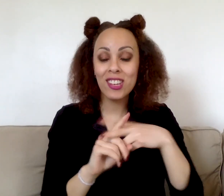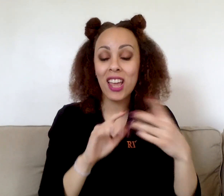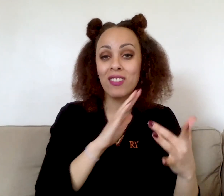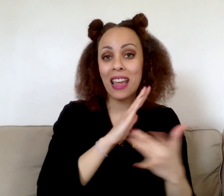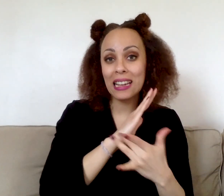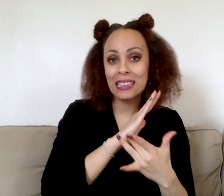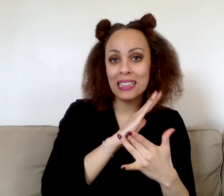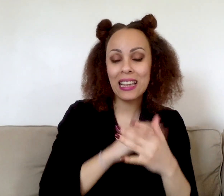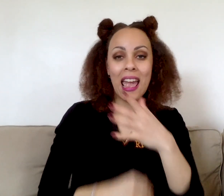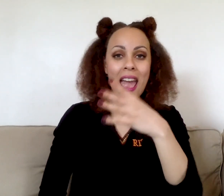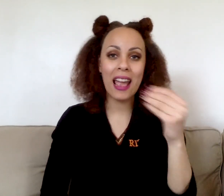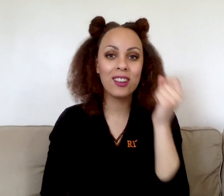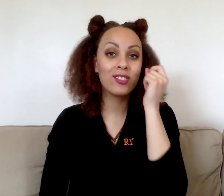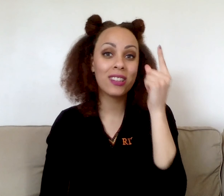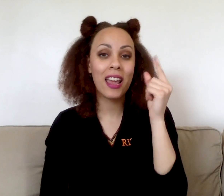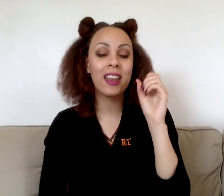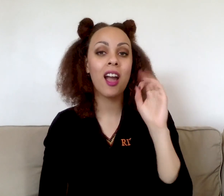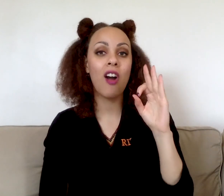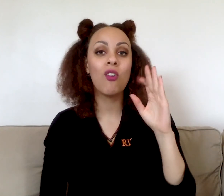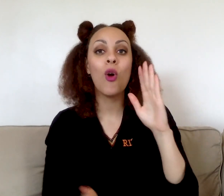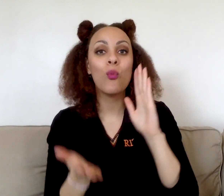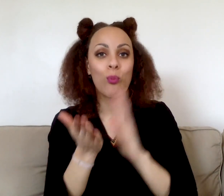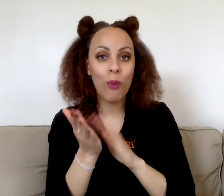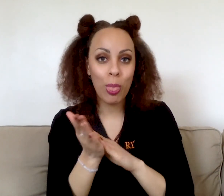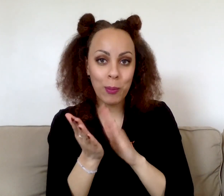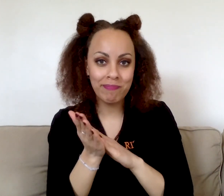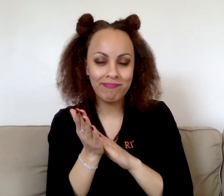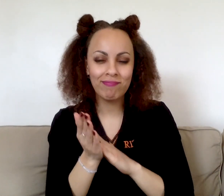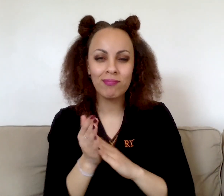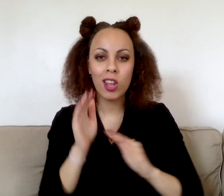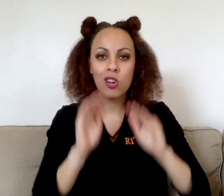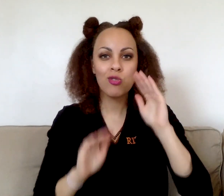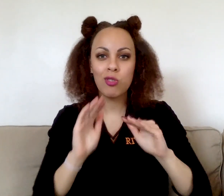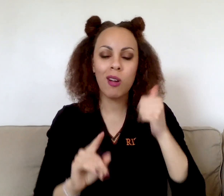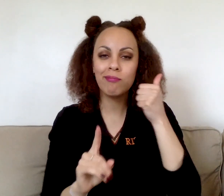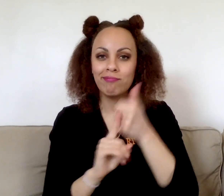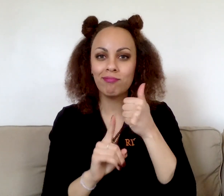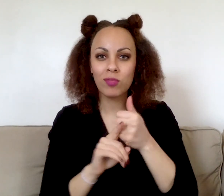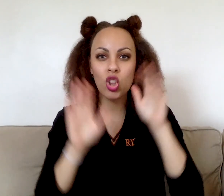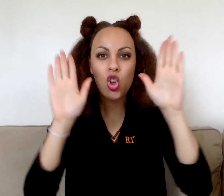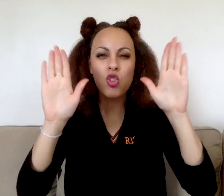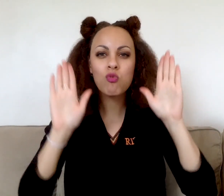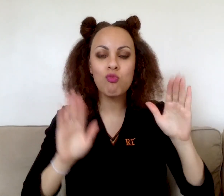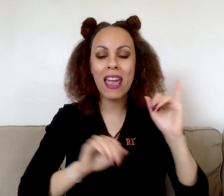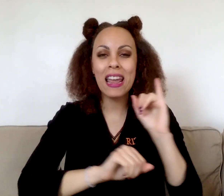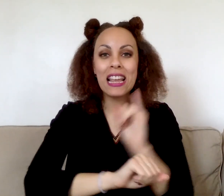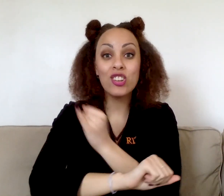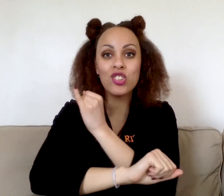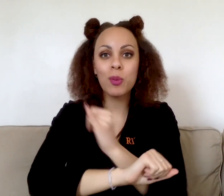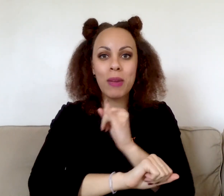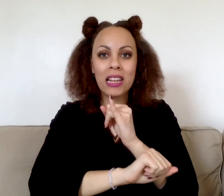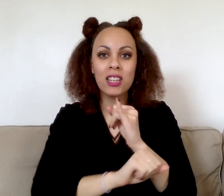with the application of technique and understanding of rhythm.